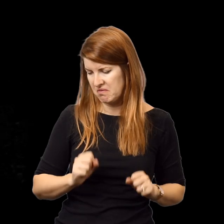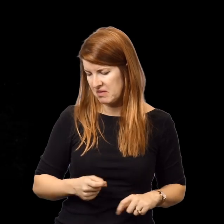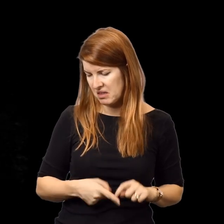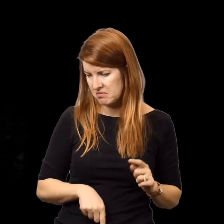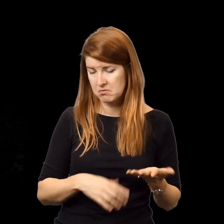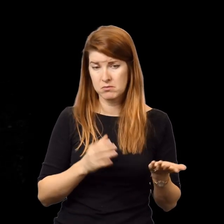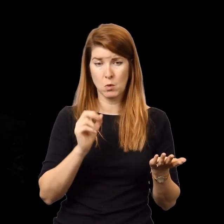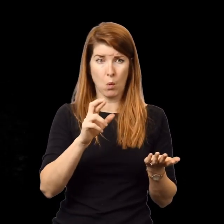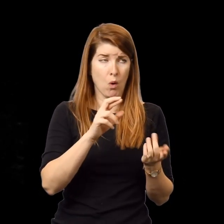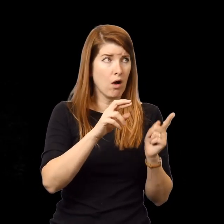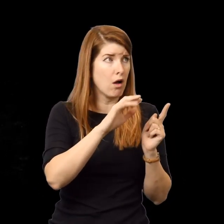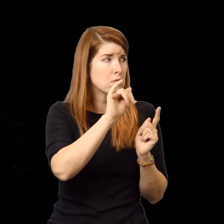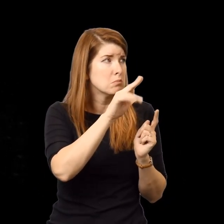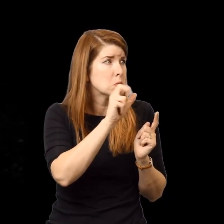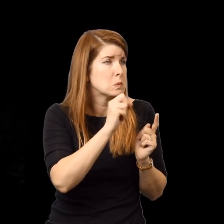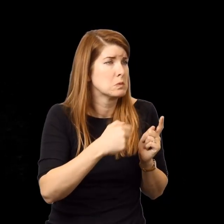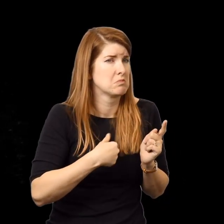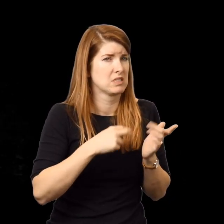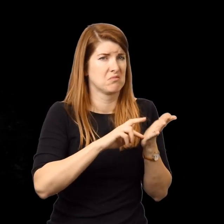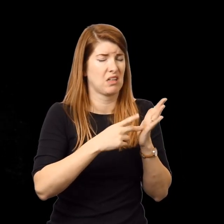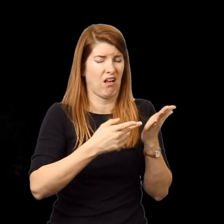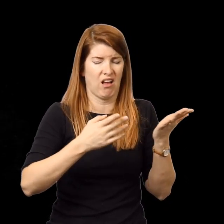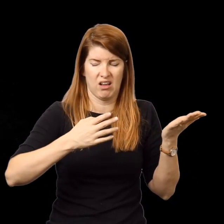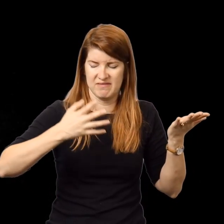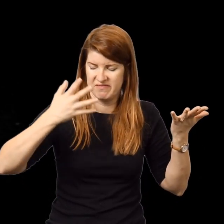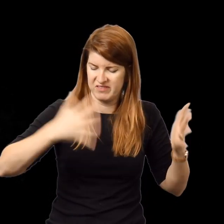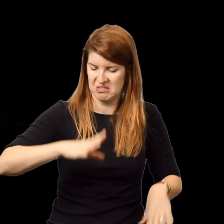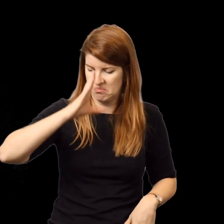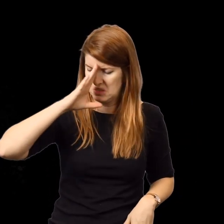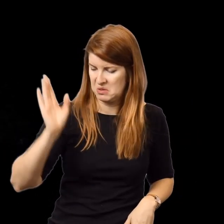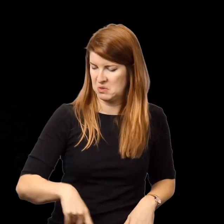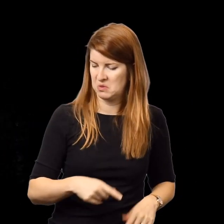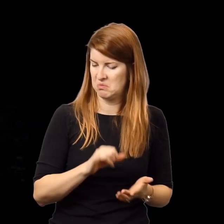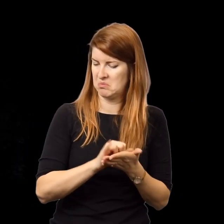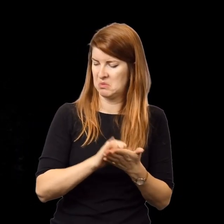Or, if I'm getting abused, see, I knew it. And none of this is conscious.